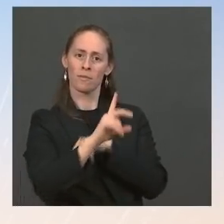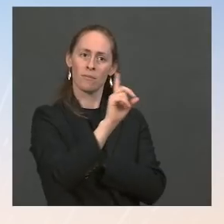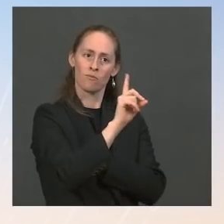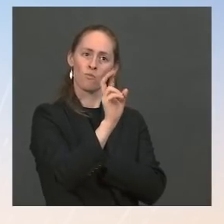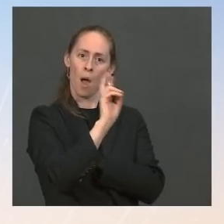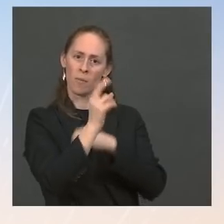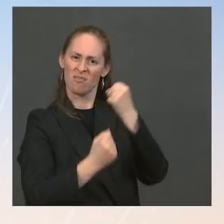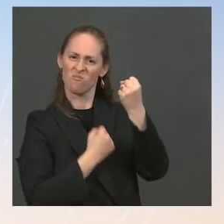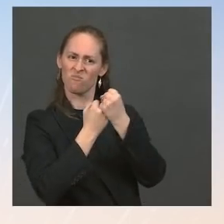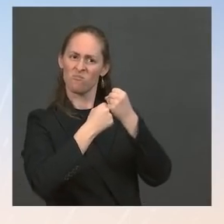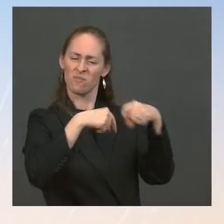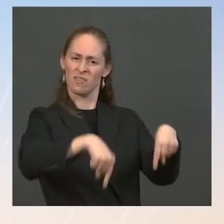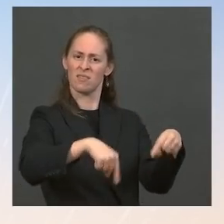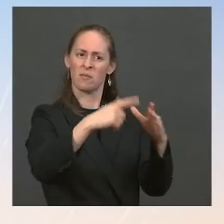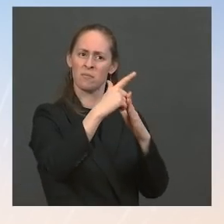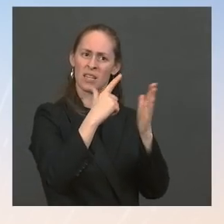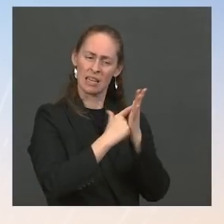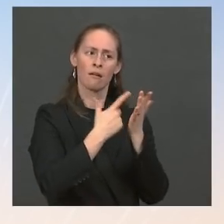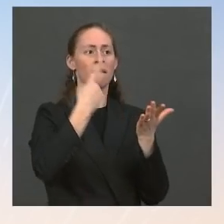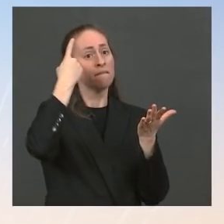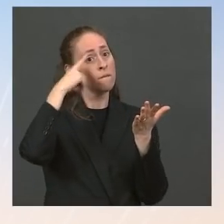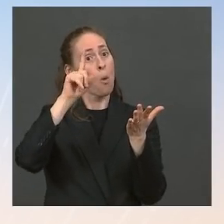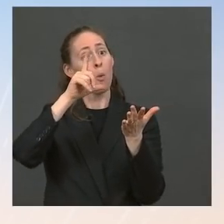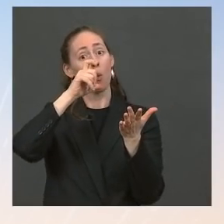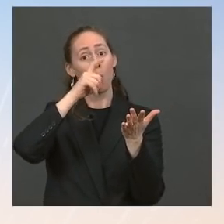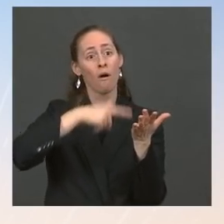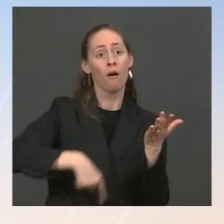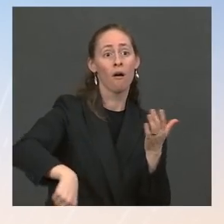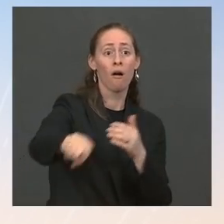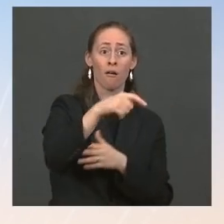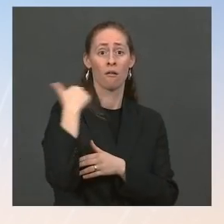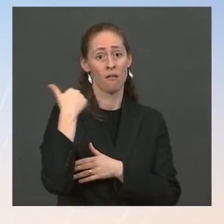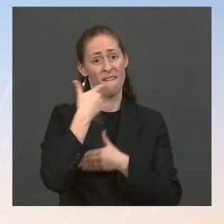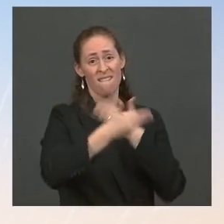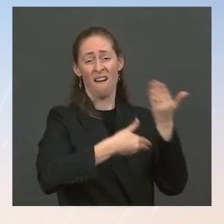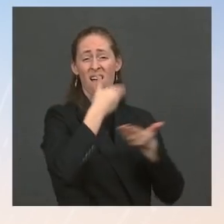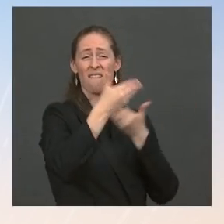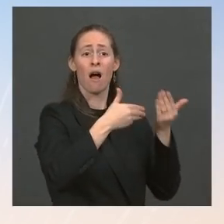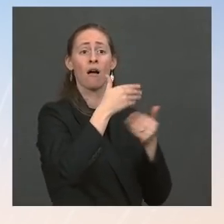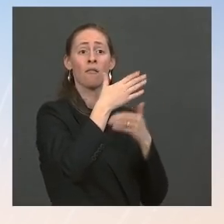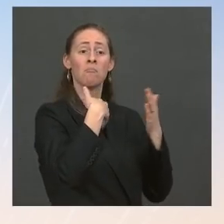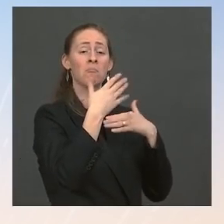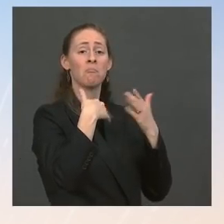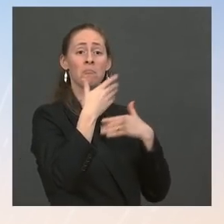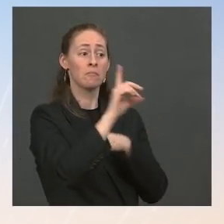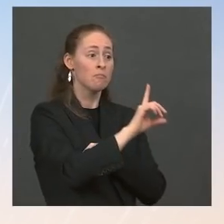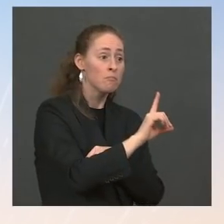He invited everybody who supported it because he felt that was the right thing to do. Whether people come or not, that's their choice.